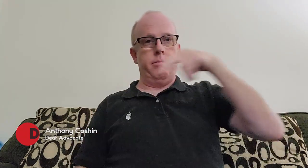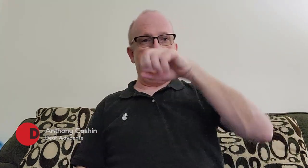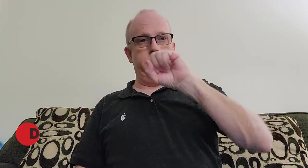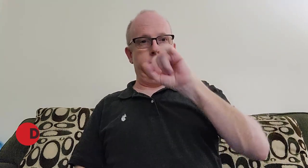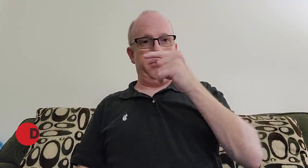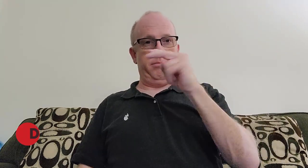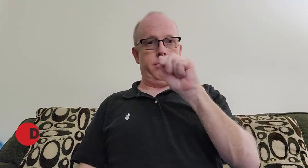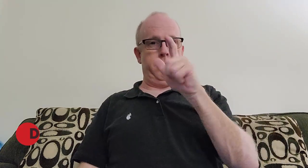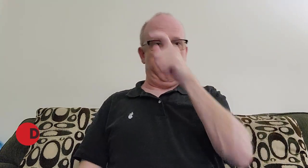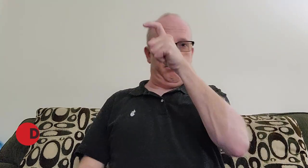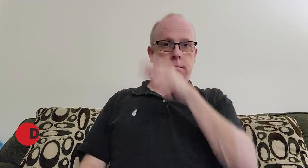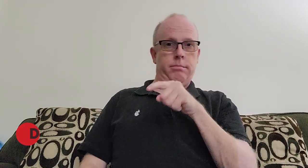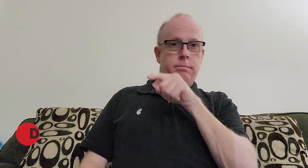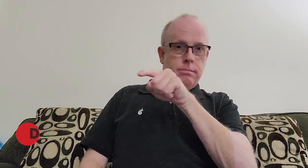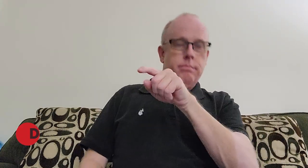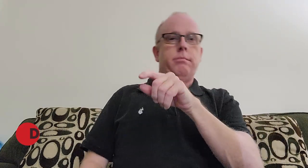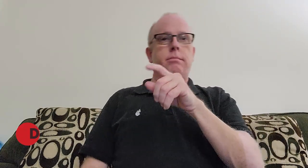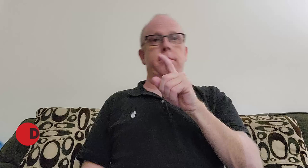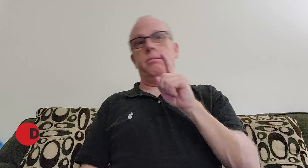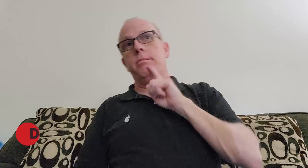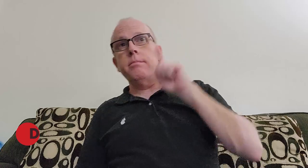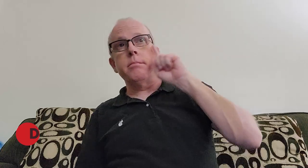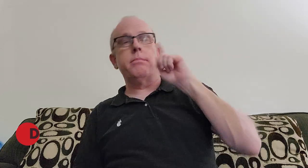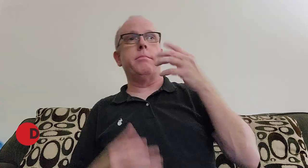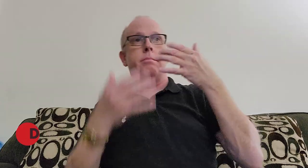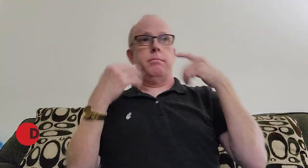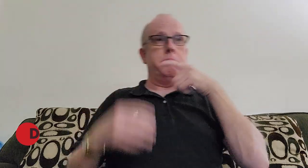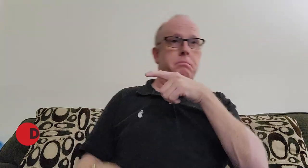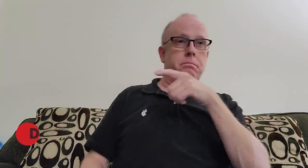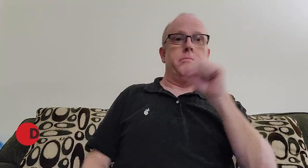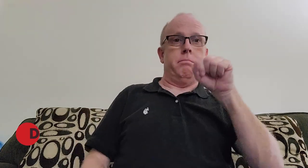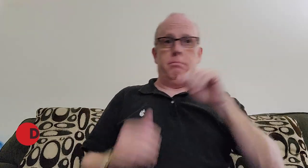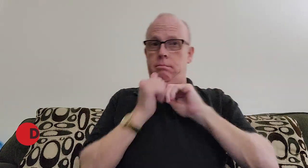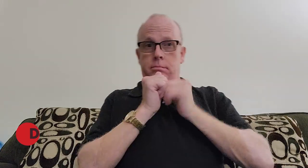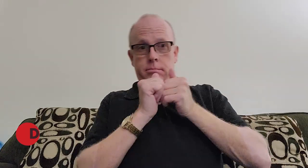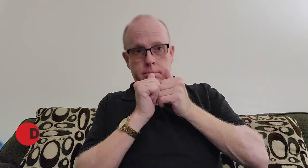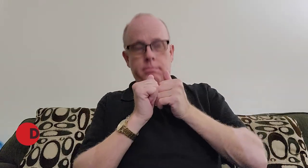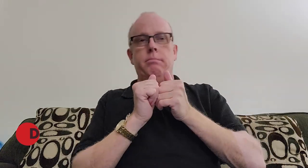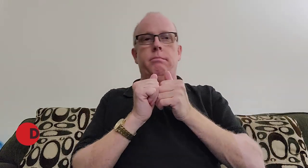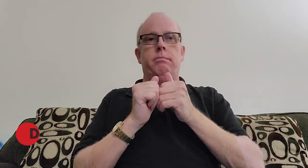new technology APS - "Accessible Pedestrian Signal" - that could be